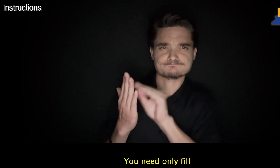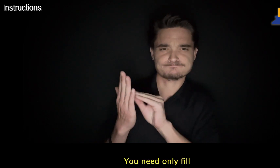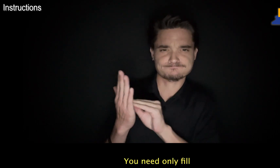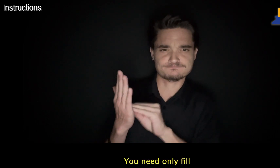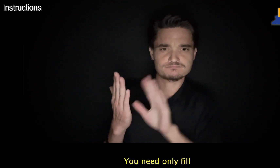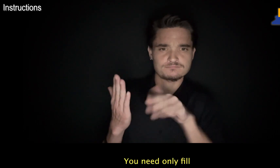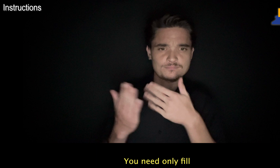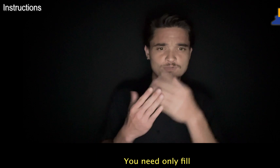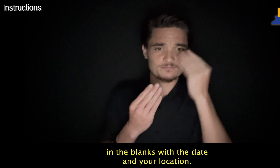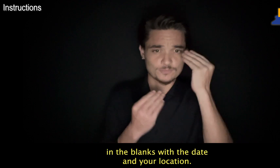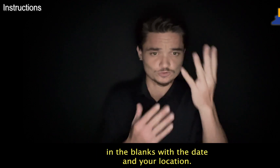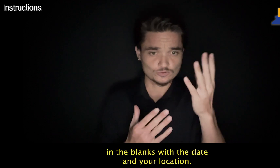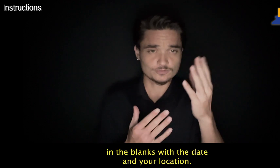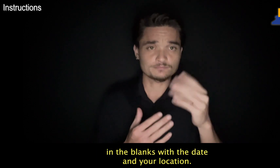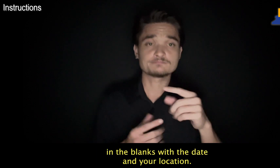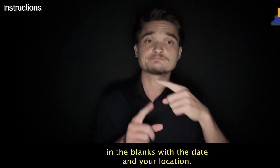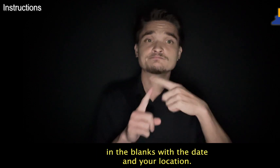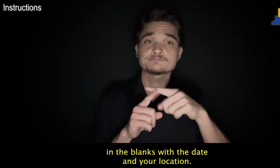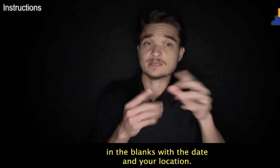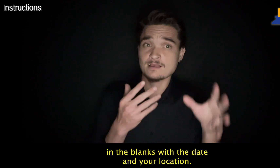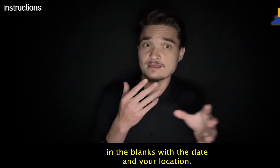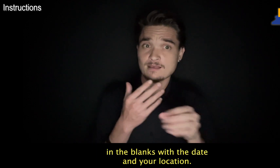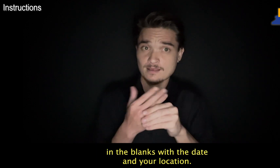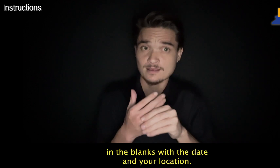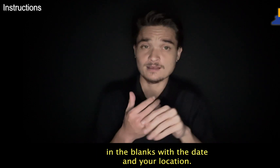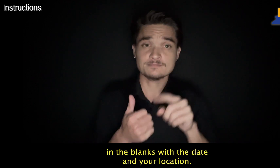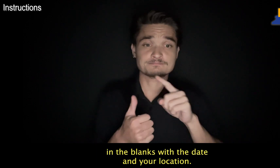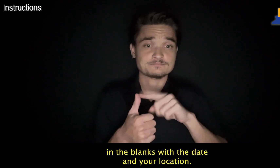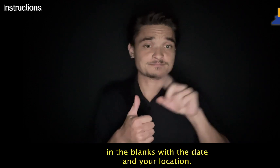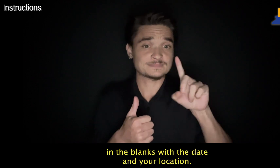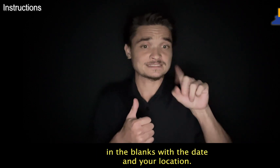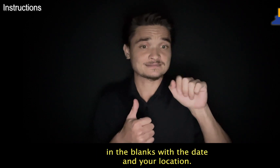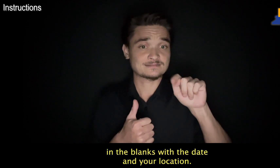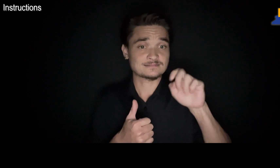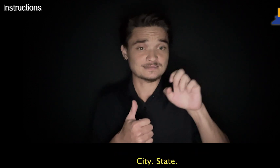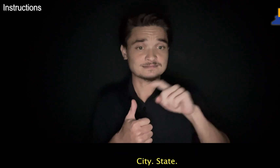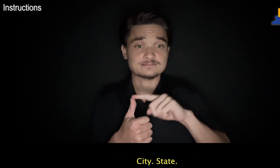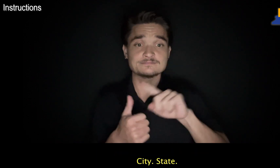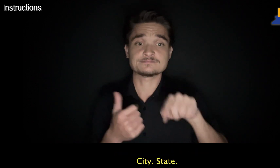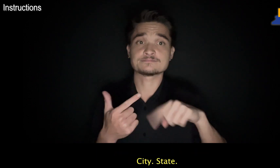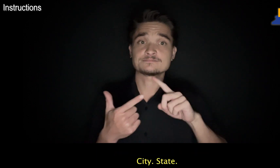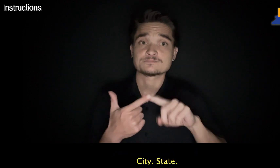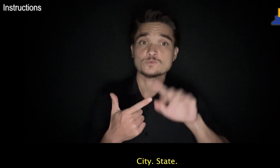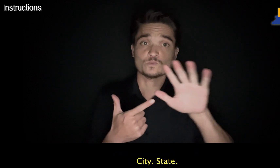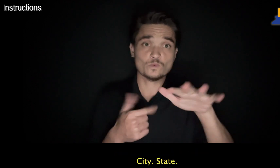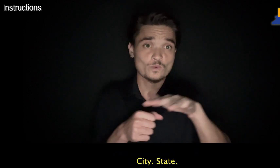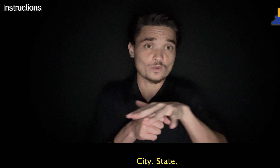You need only fill in the blanks with the date and your location. City. State.